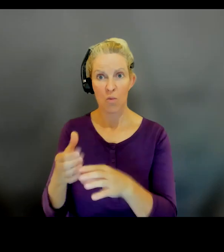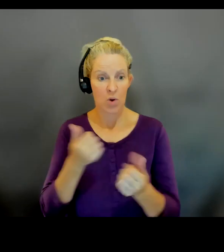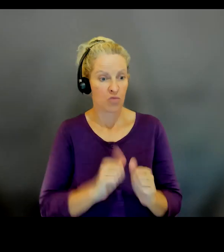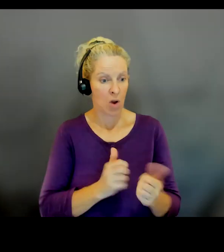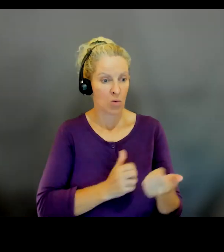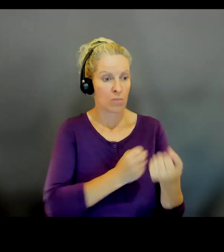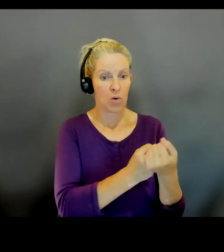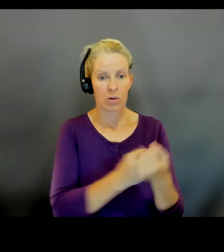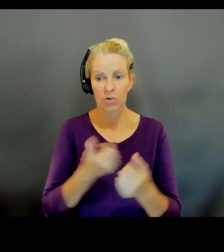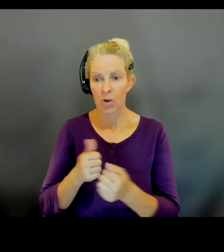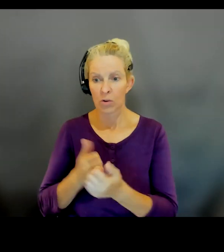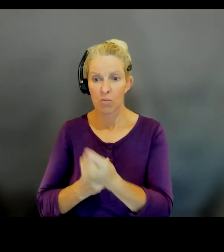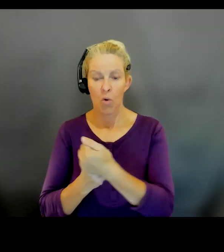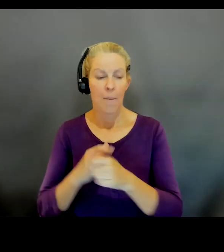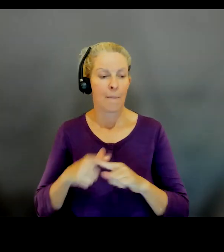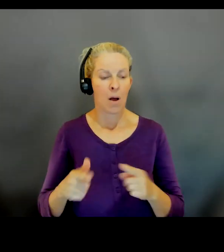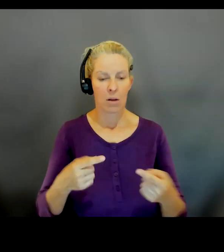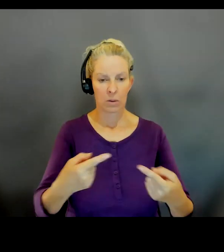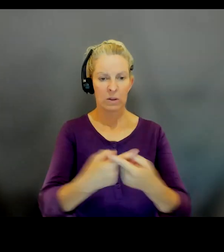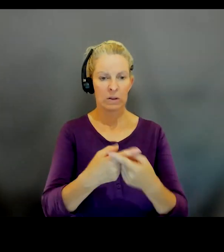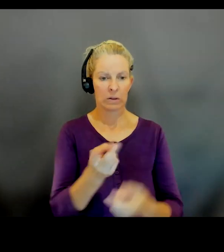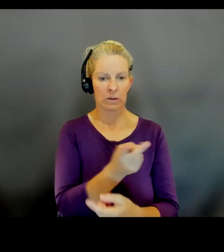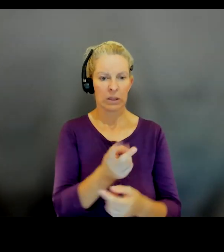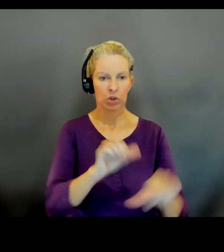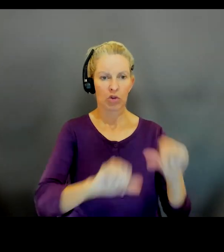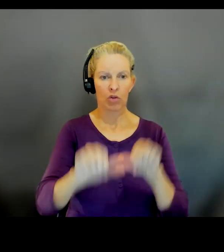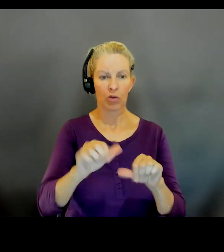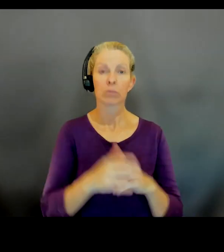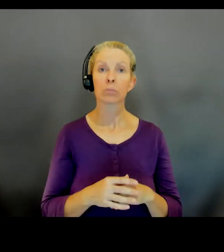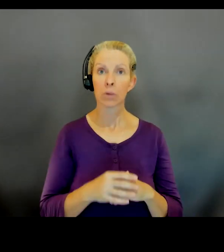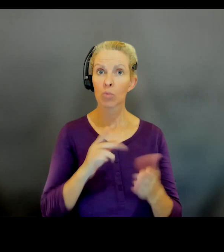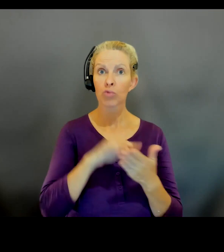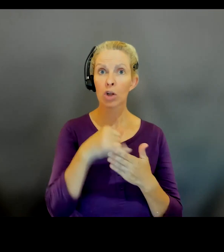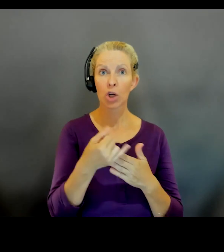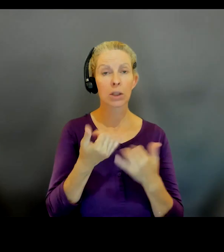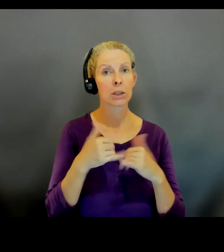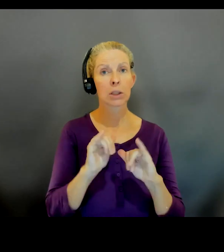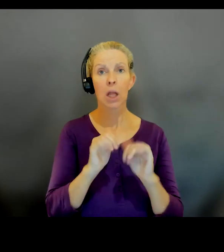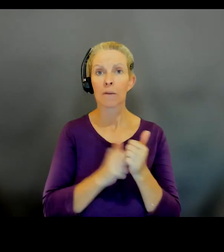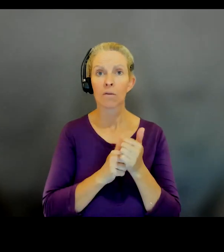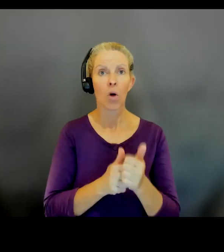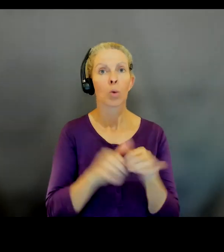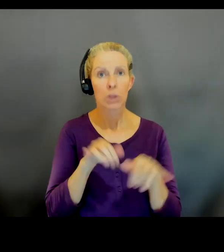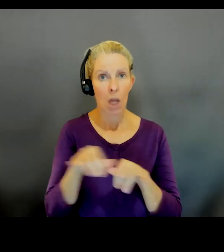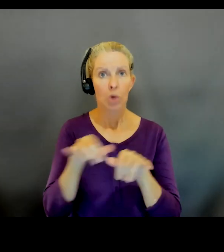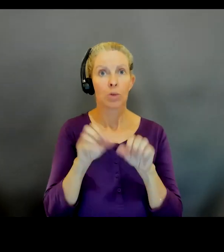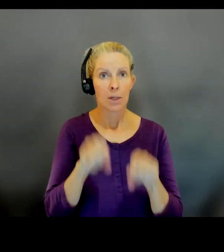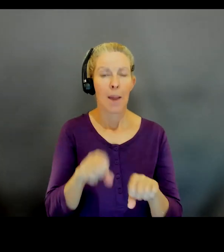mean that your project doesn't conform to the standards, it is just not the best user experience